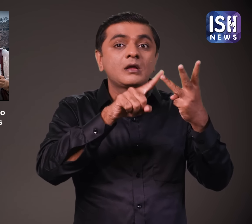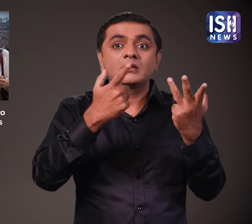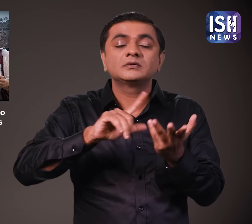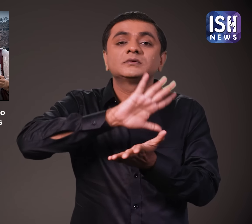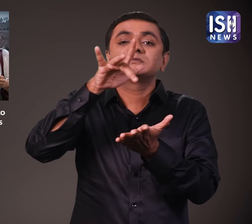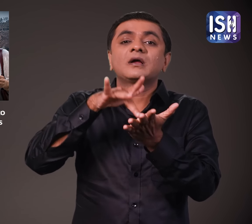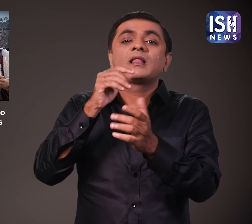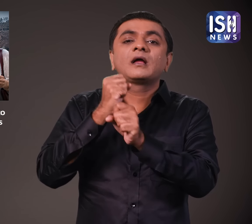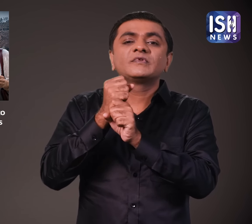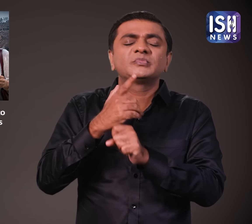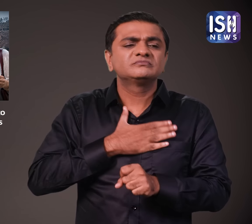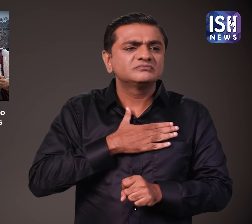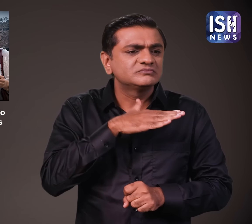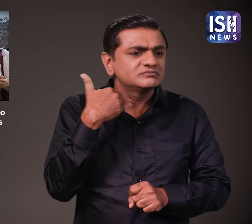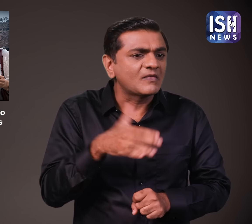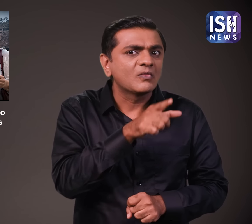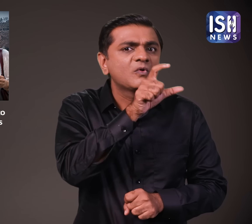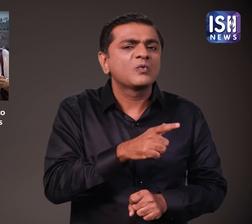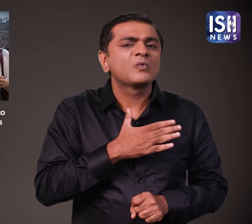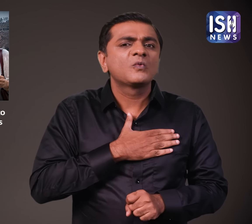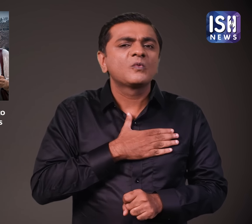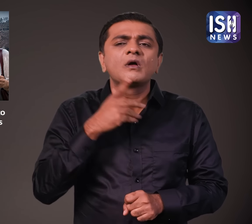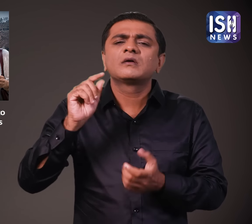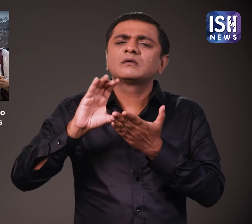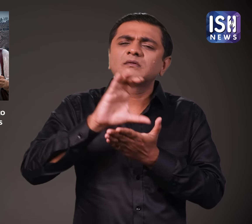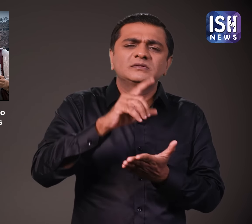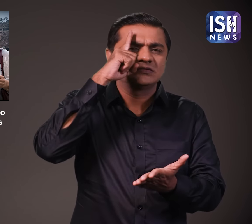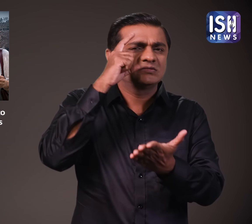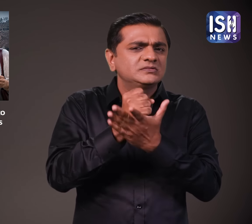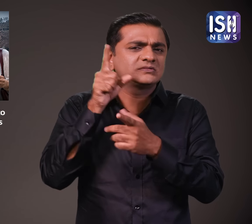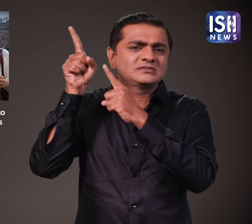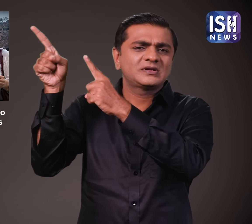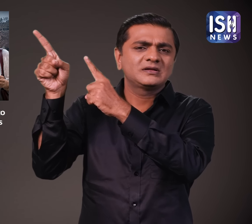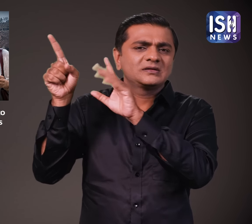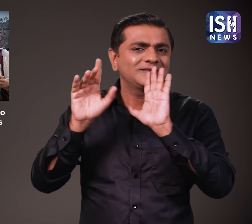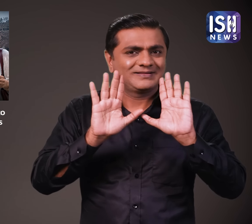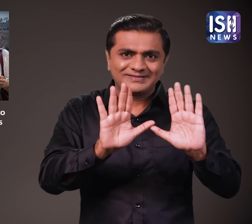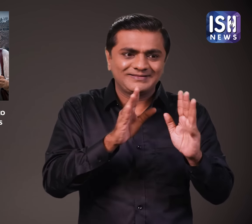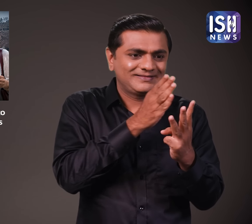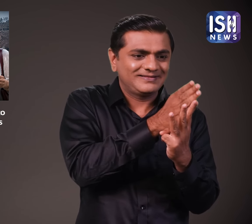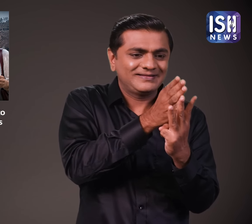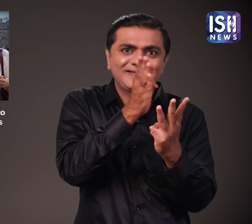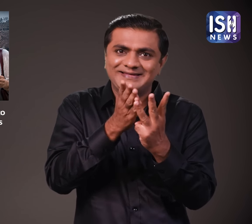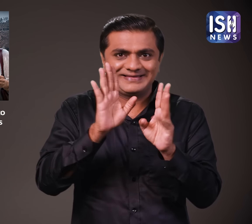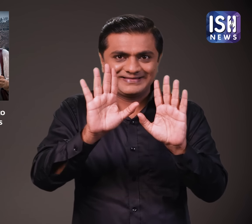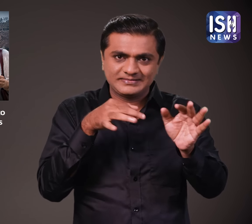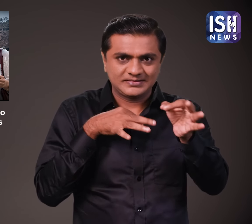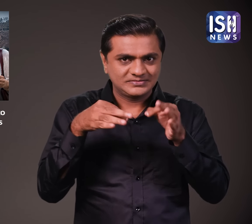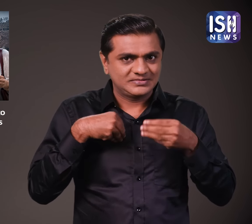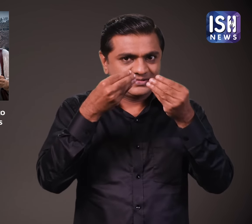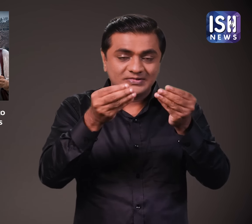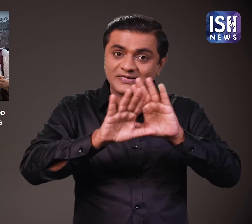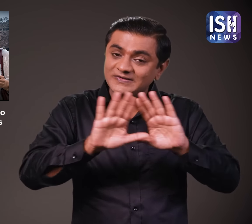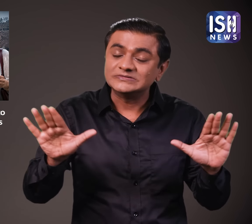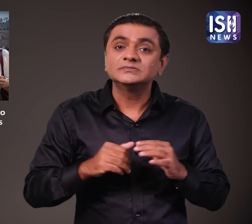In addition, the Central Government sometimes offers compensation, bringing the total to three forms of compensation.